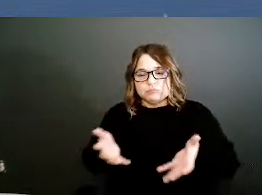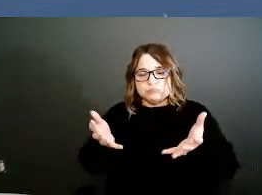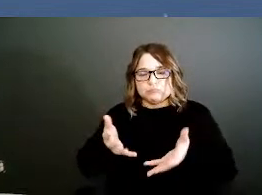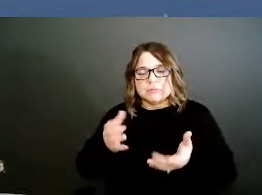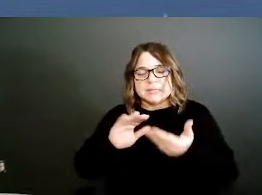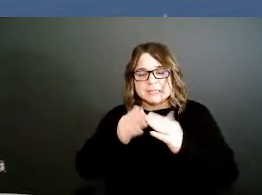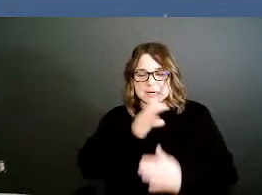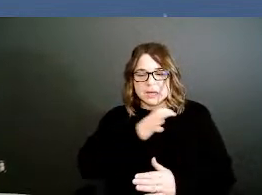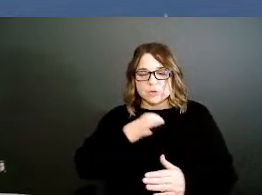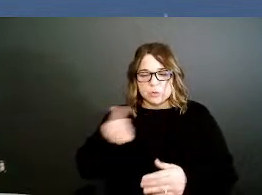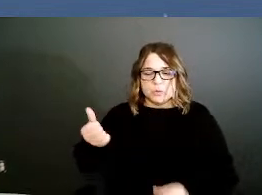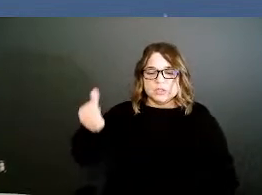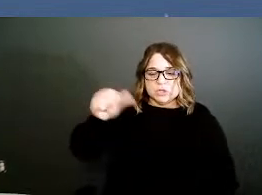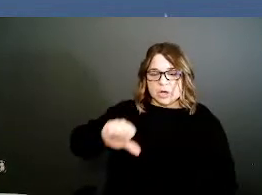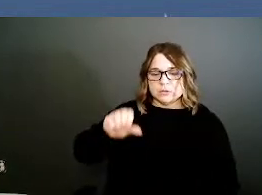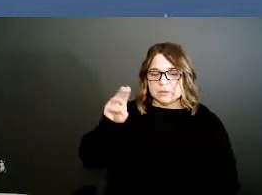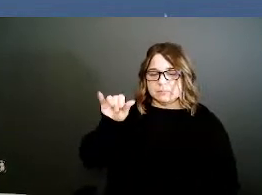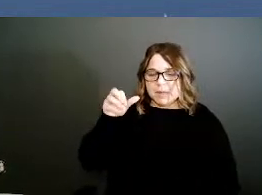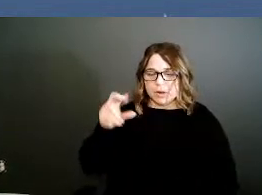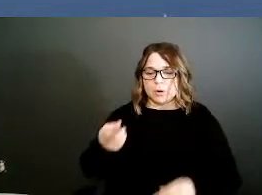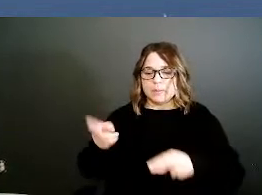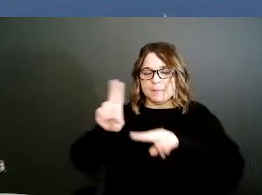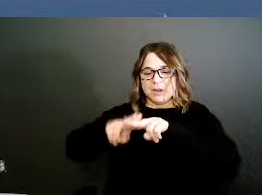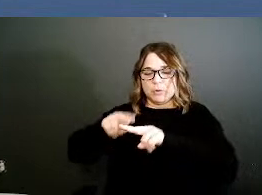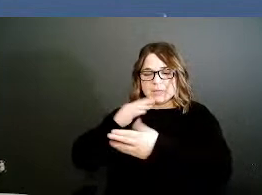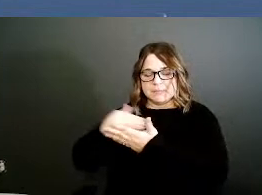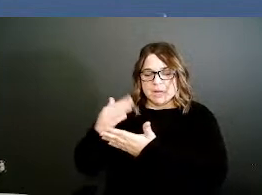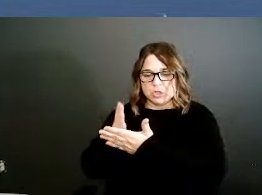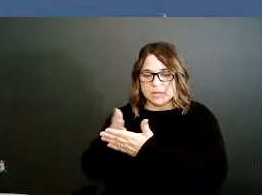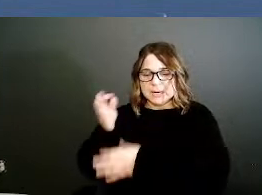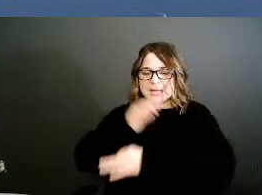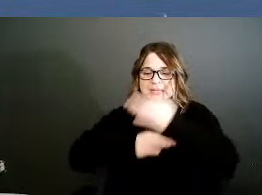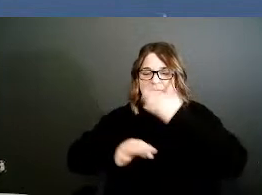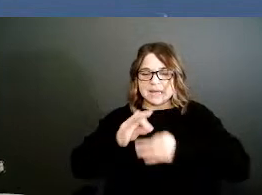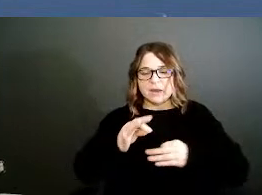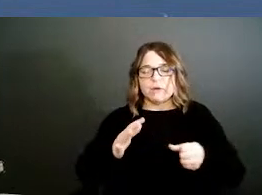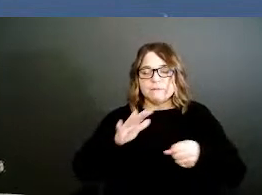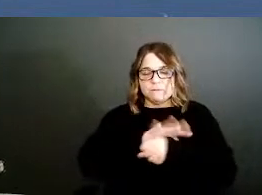I LIVE TWO BLOCKS FROM GEORGE FLOYD SQUARE AND HAVE WITNESSED FIRSTHAND THE, FRANKLY, SHADY